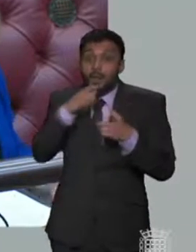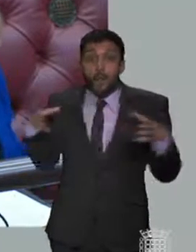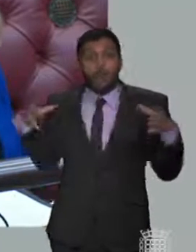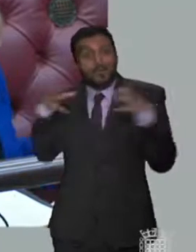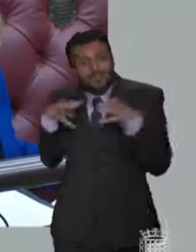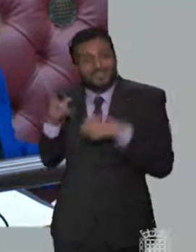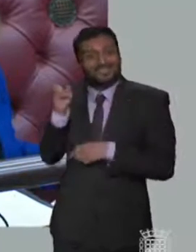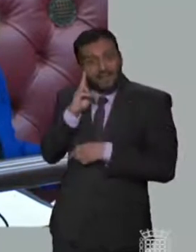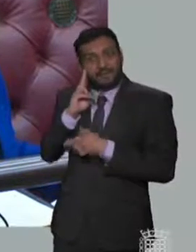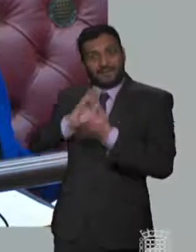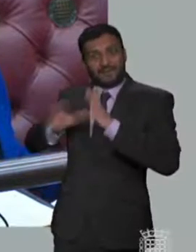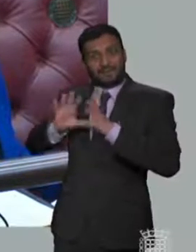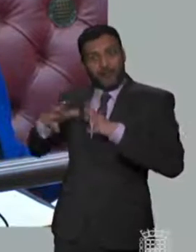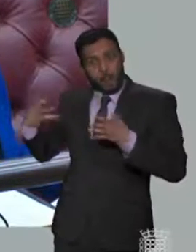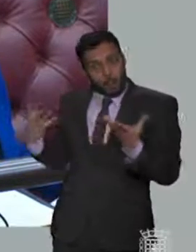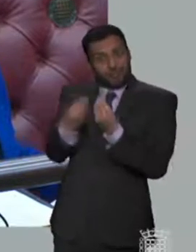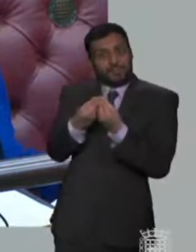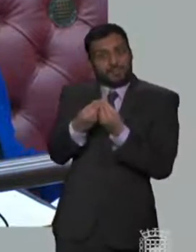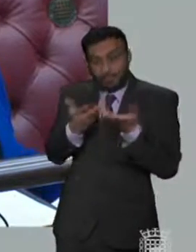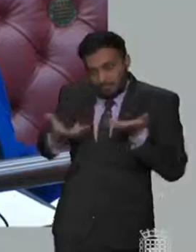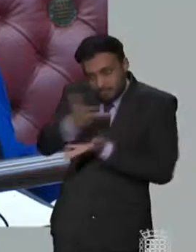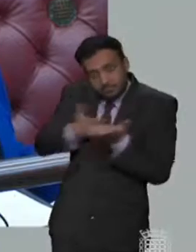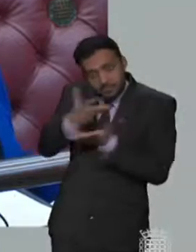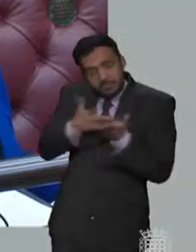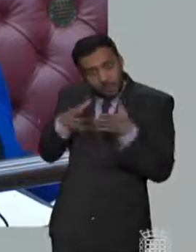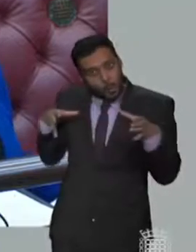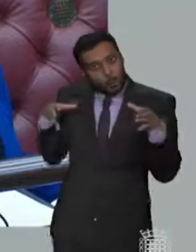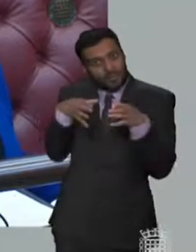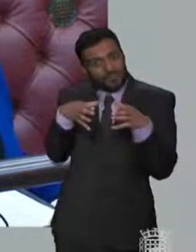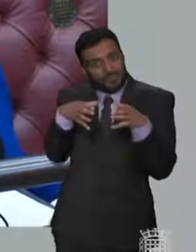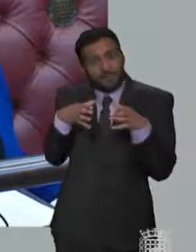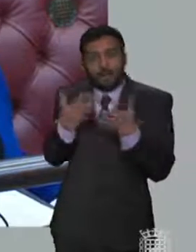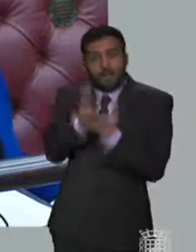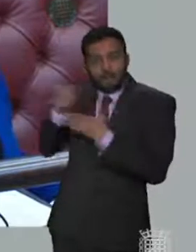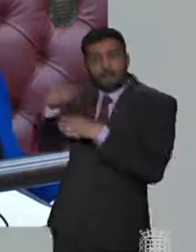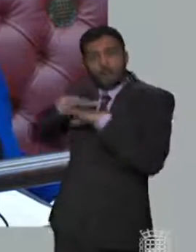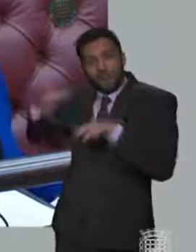remit on the non-statutory board guidance may include advice on reporting requirements